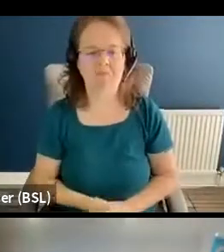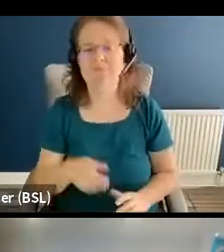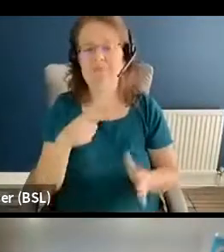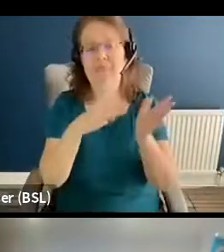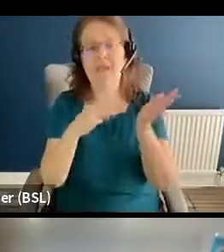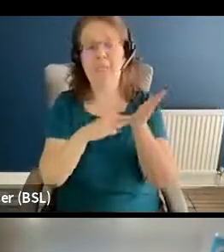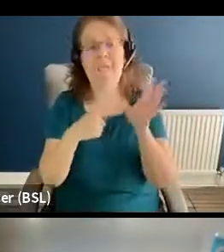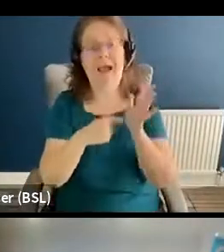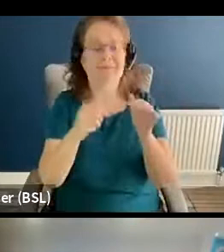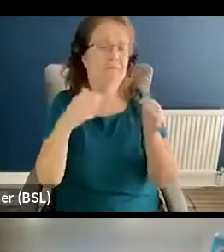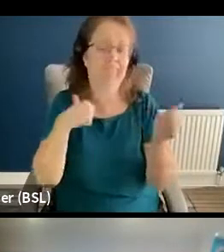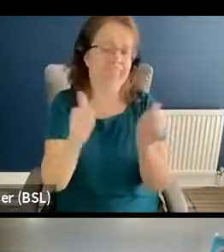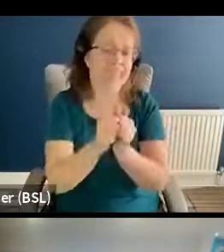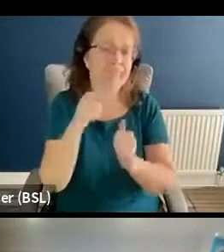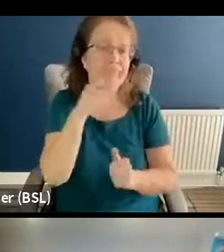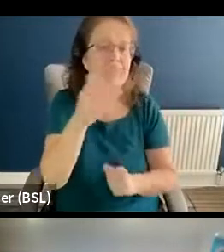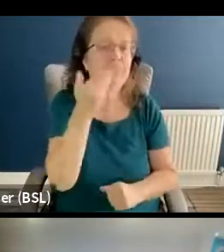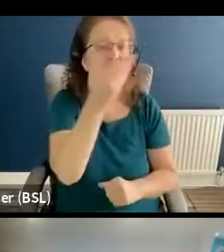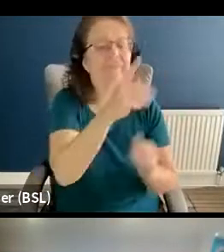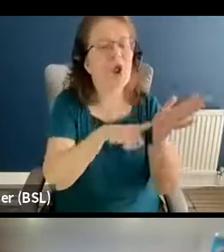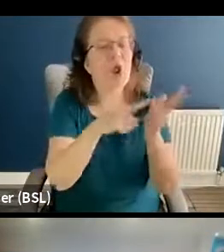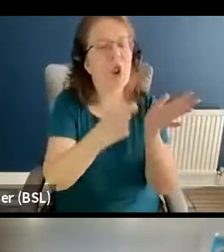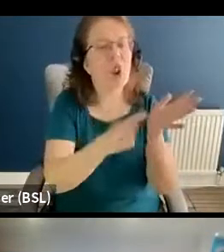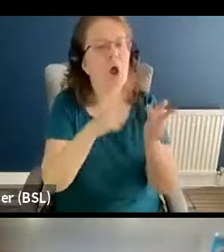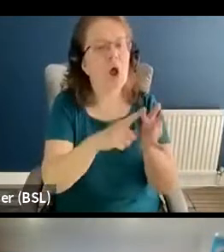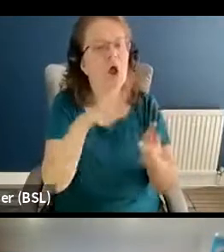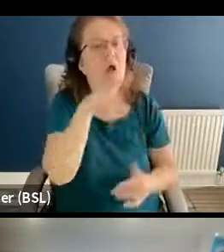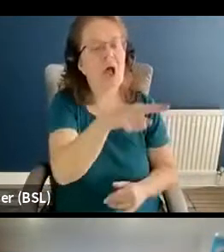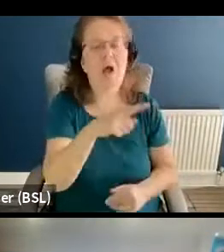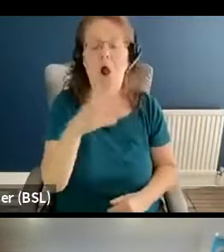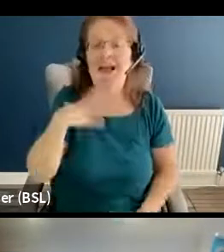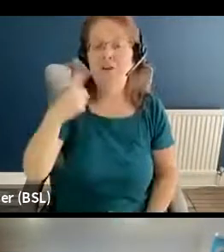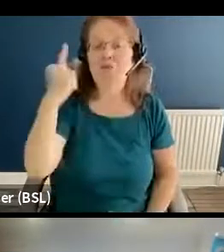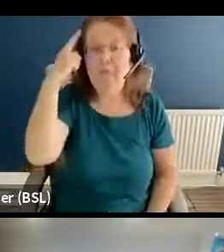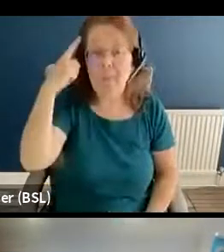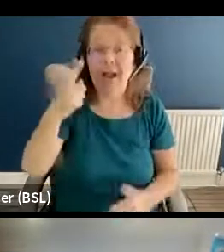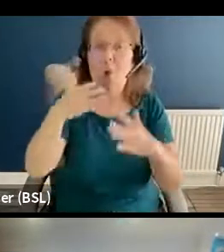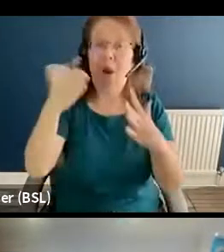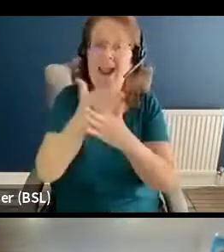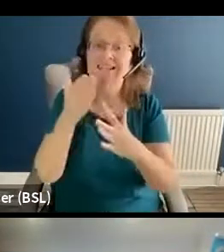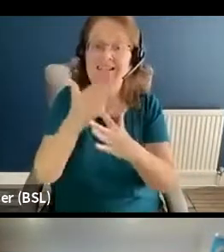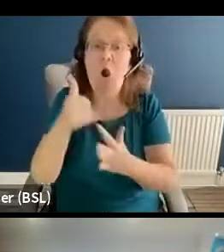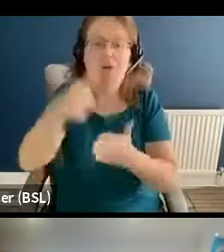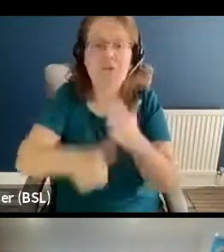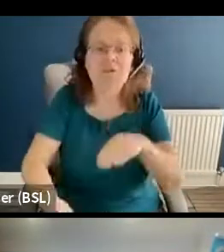Consider accessibility from the start. We often get people come along and say, oh, we've